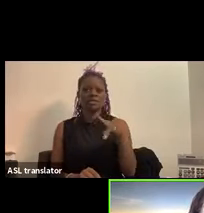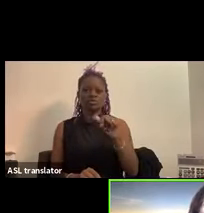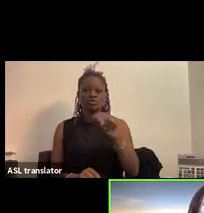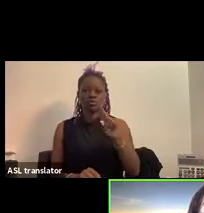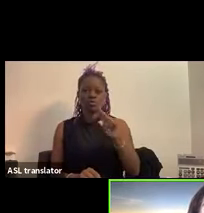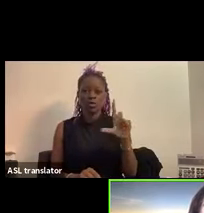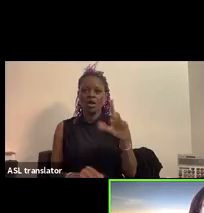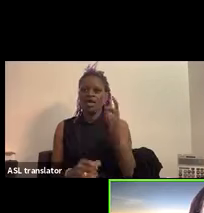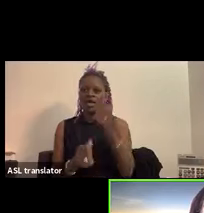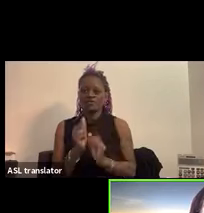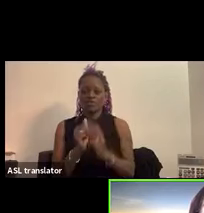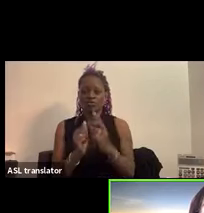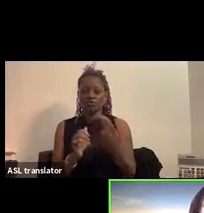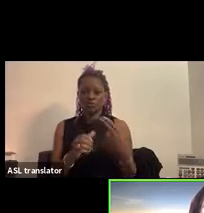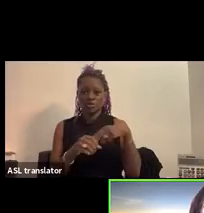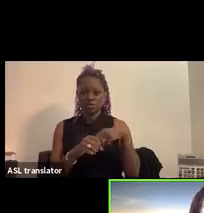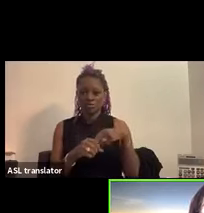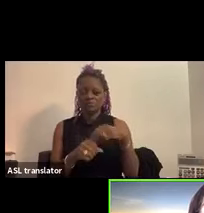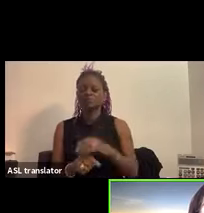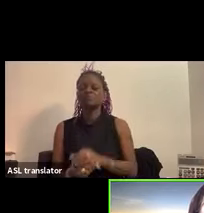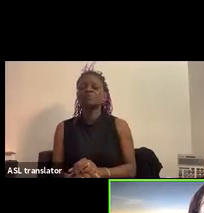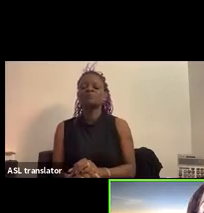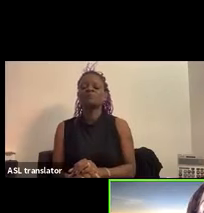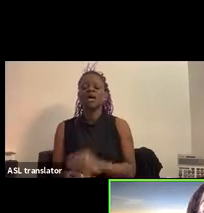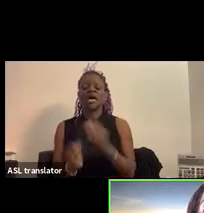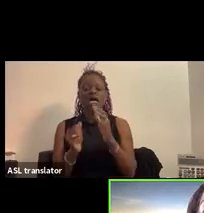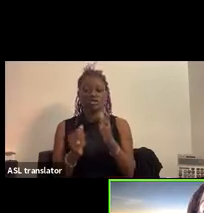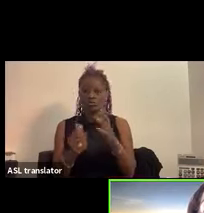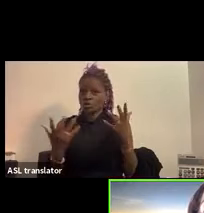As your Hopkins emphasized, we truly are